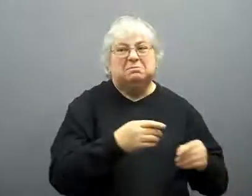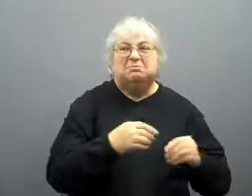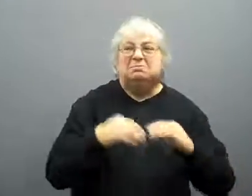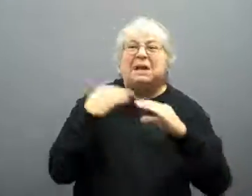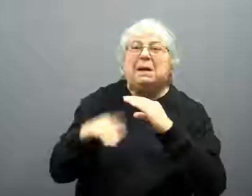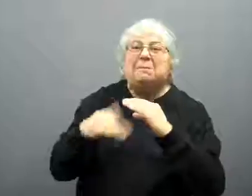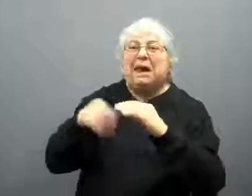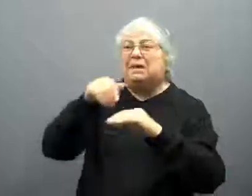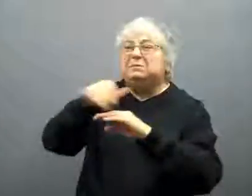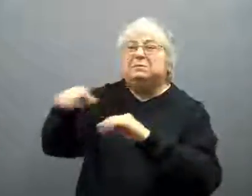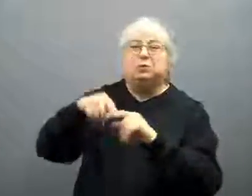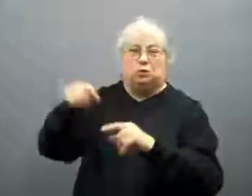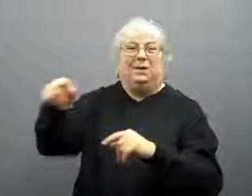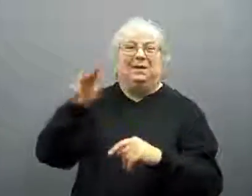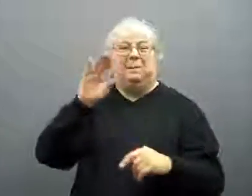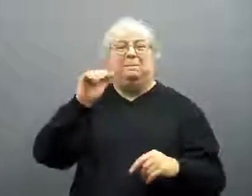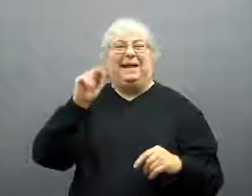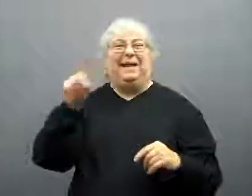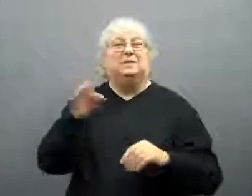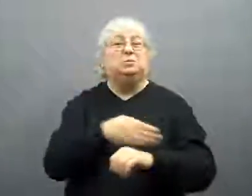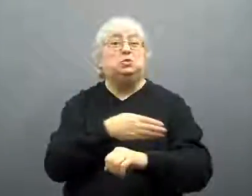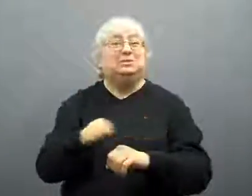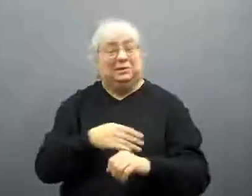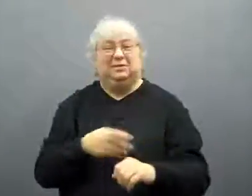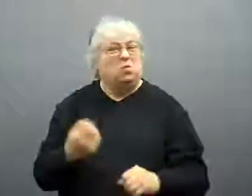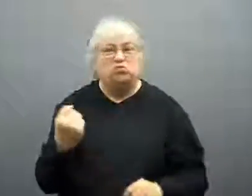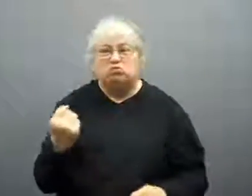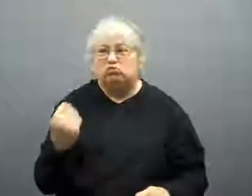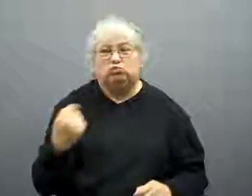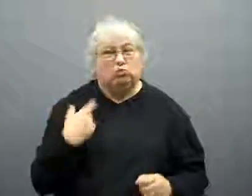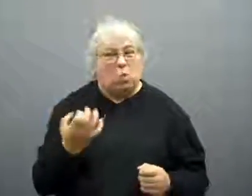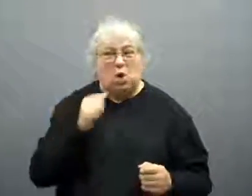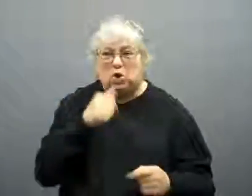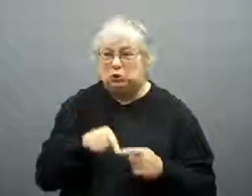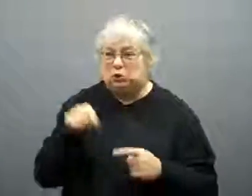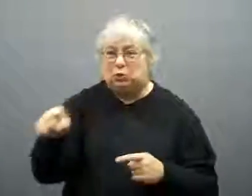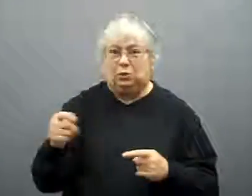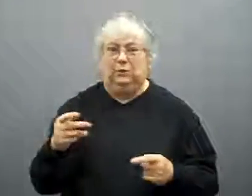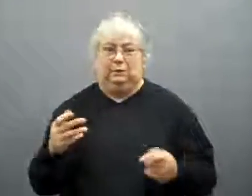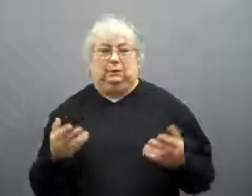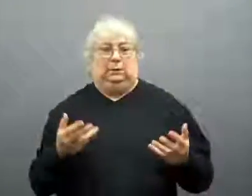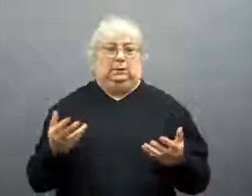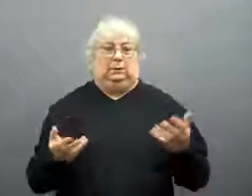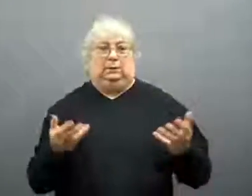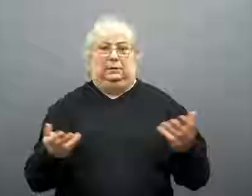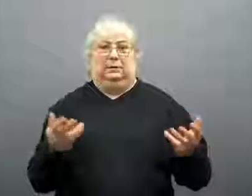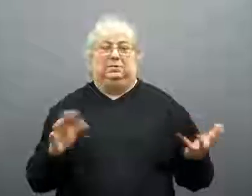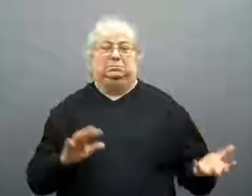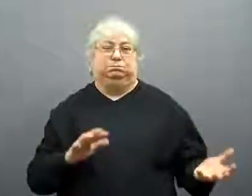Threats have been emailed to the band members.